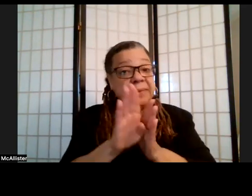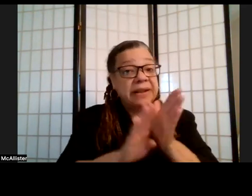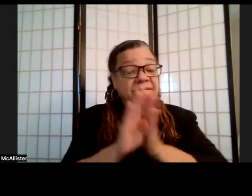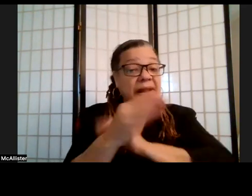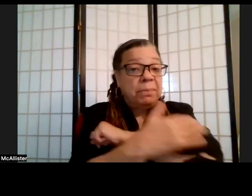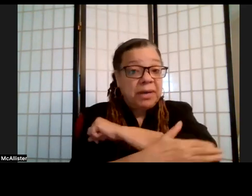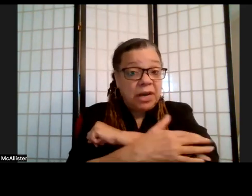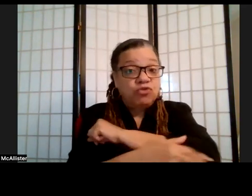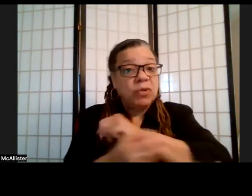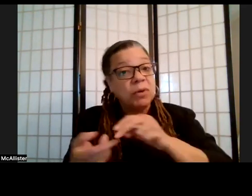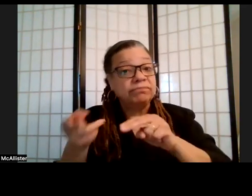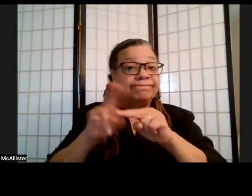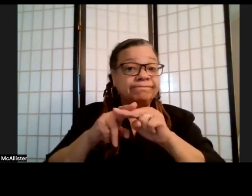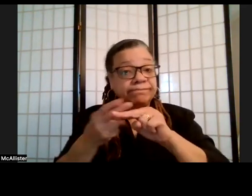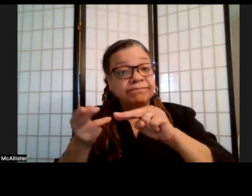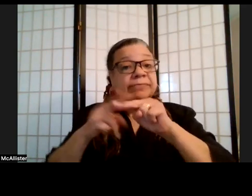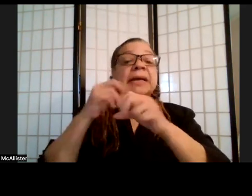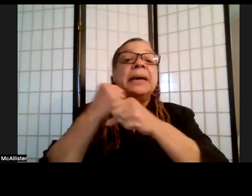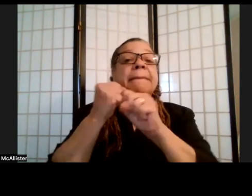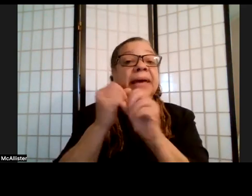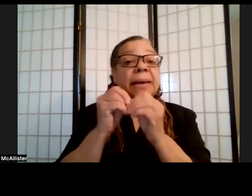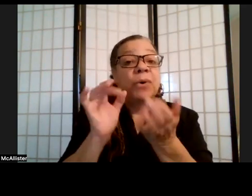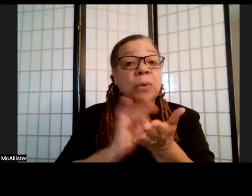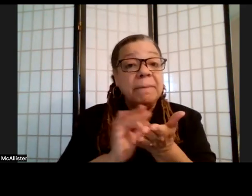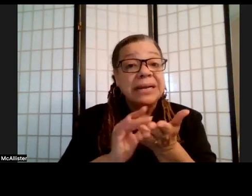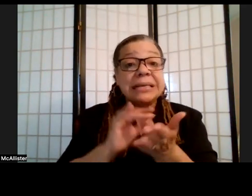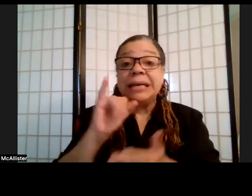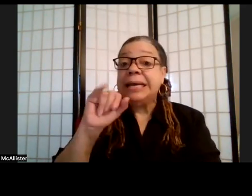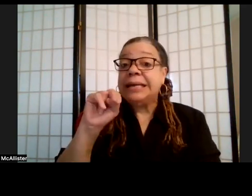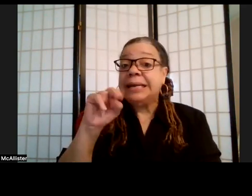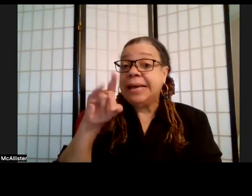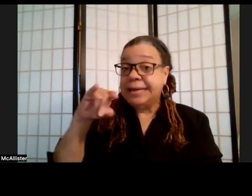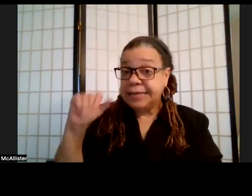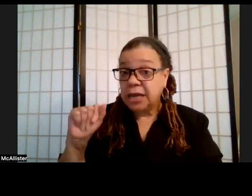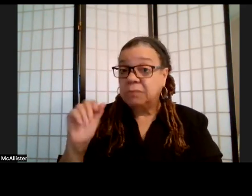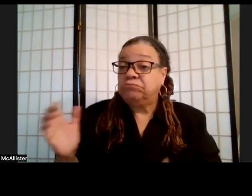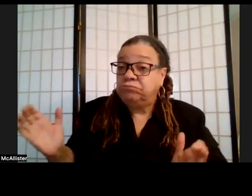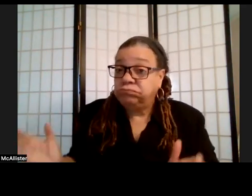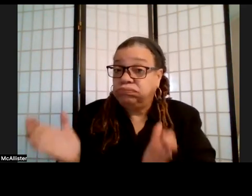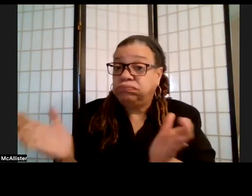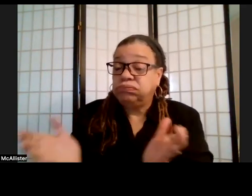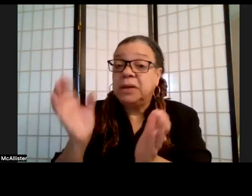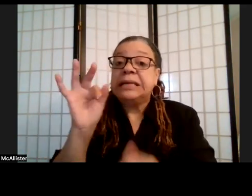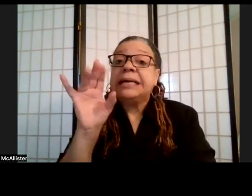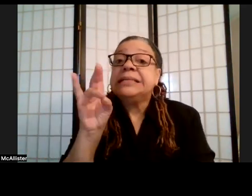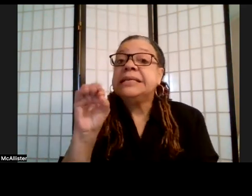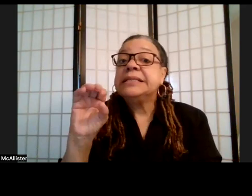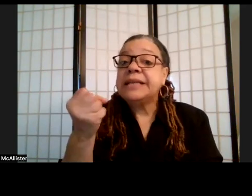in size and the production rates. In India, the pharmaceutical industry got a big boost in 1970 from a new-- from new patent laws.